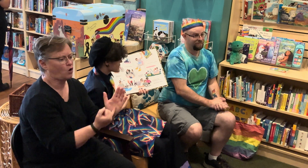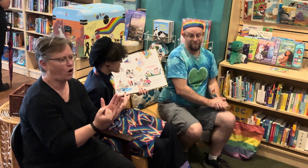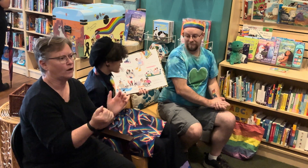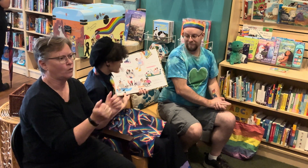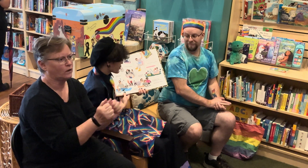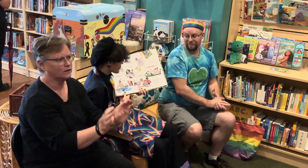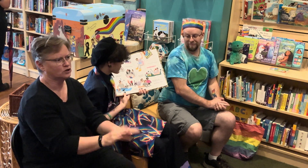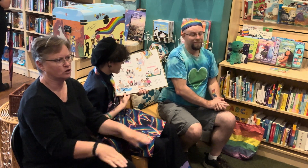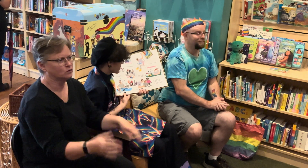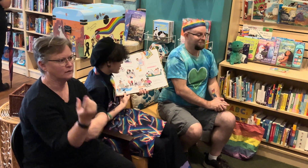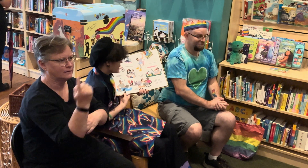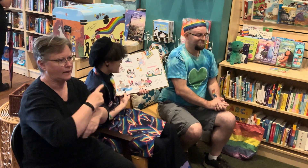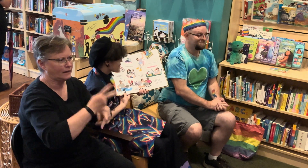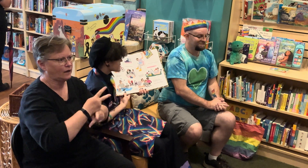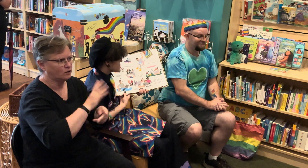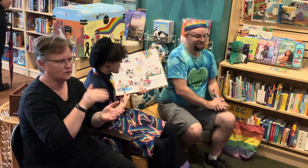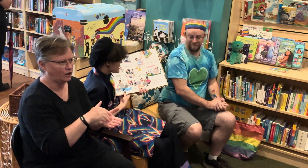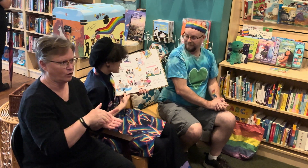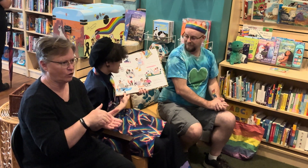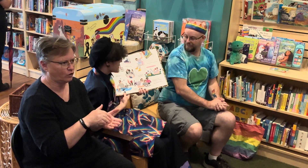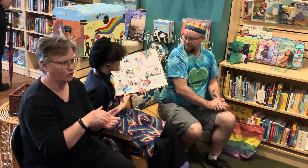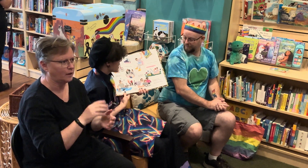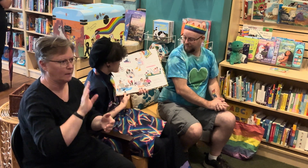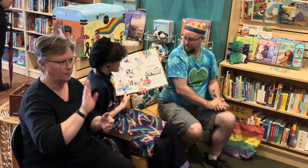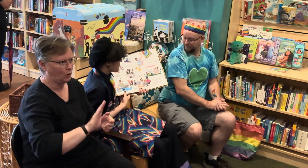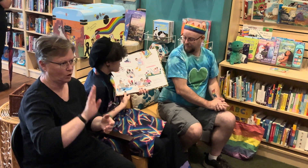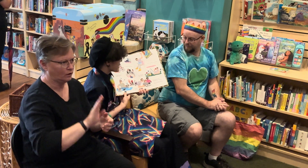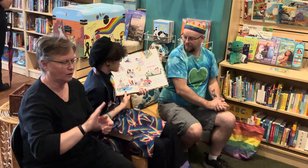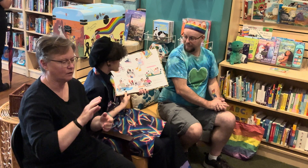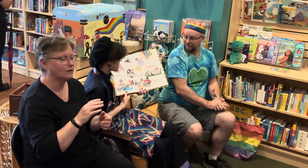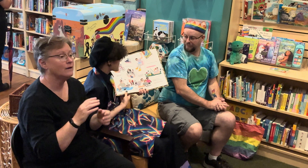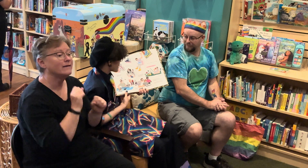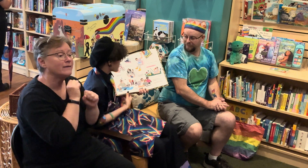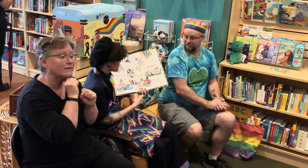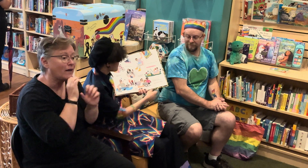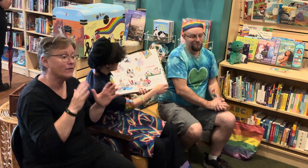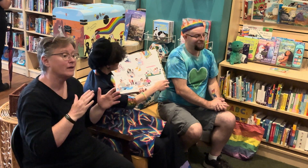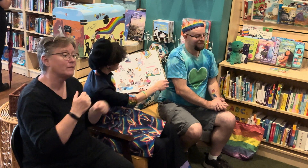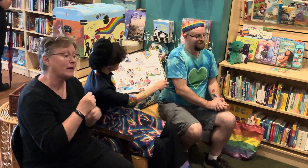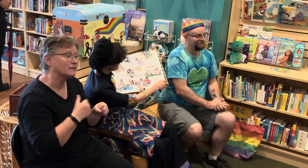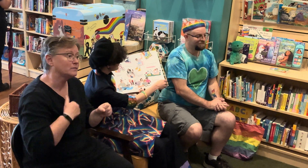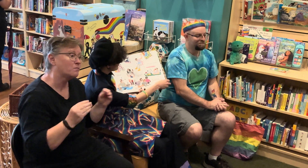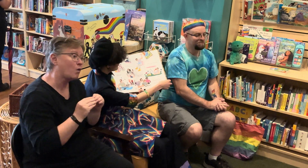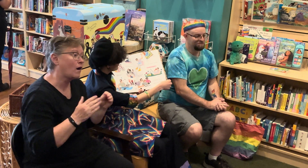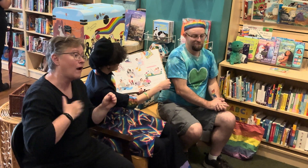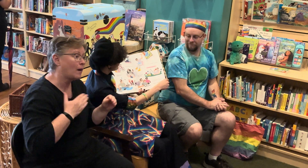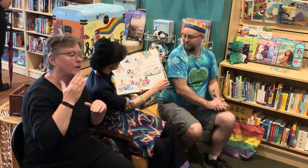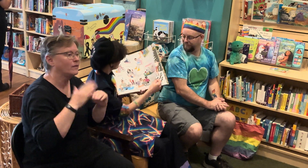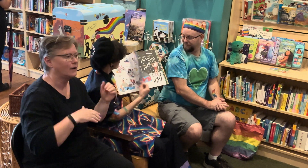center in Brooklyn. "There is nothing that makes me happier than making a child smile."